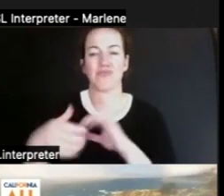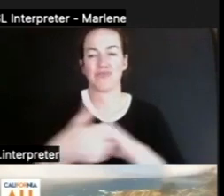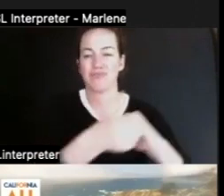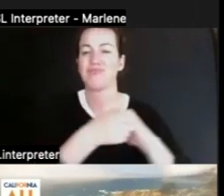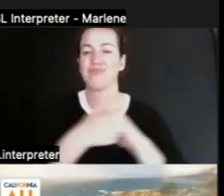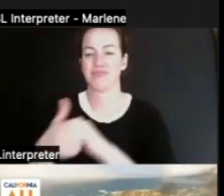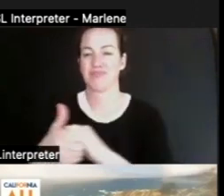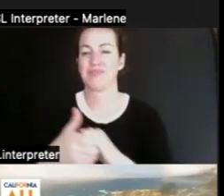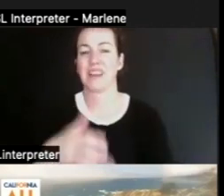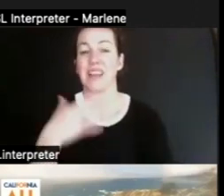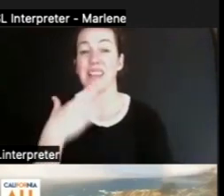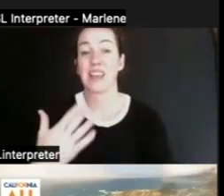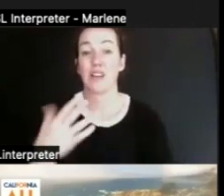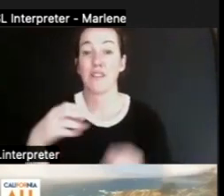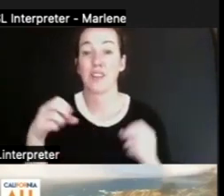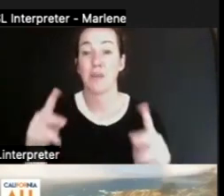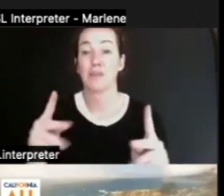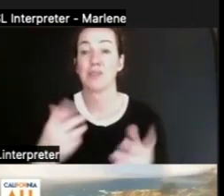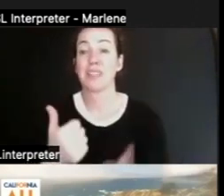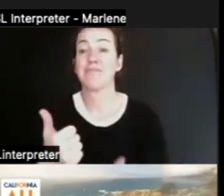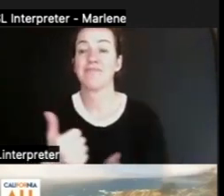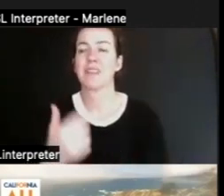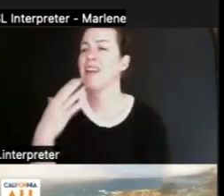so thanks for the opportunity. Thank you Walter. I appreciate the feedback.